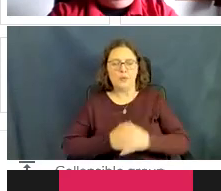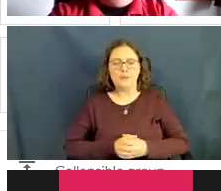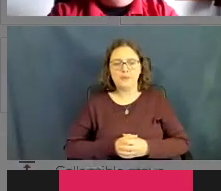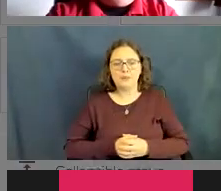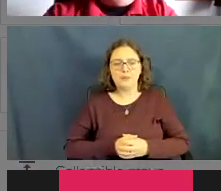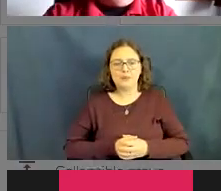email.